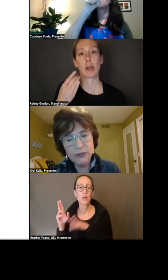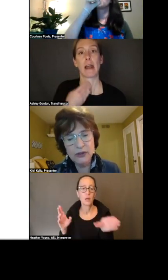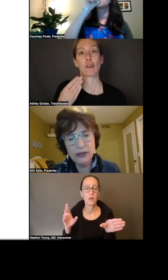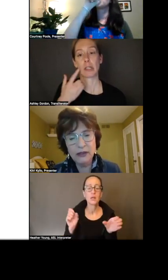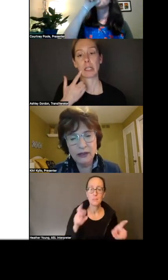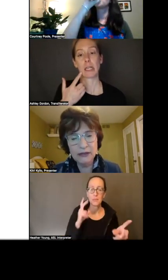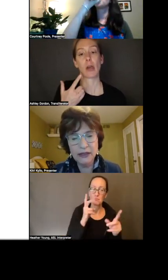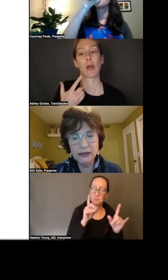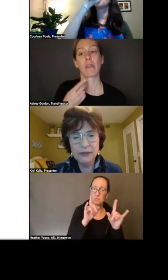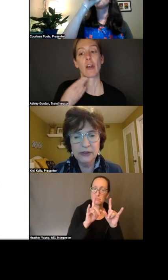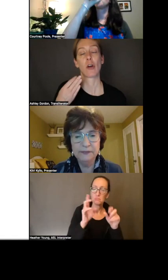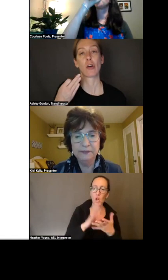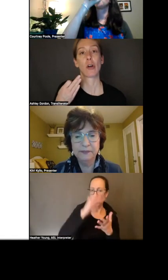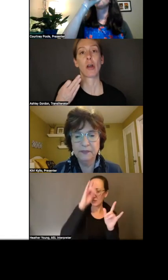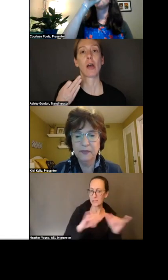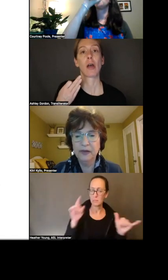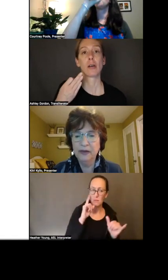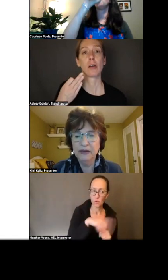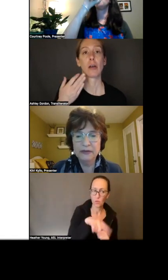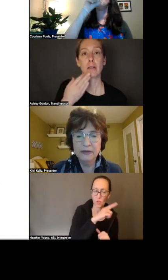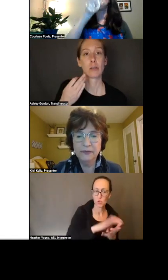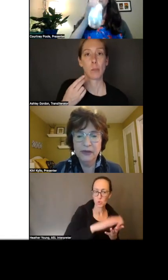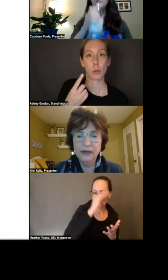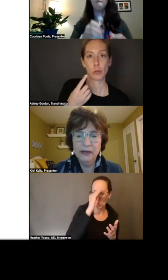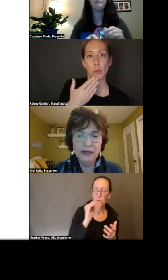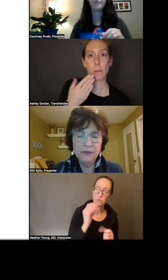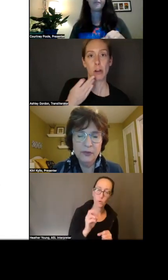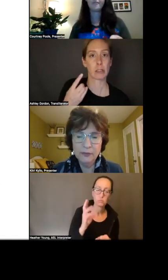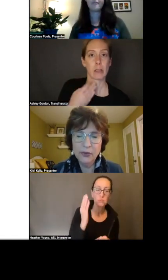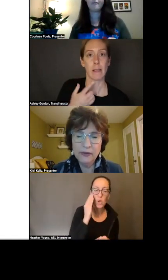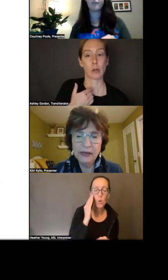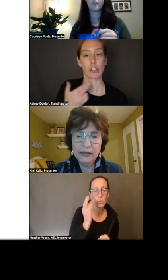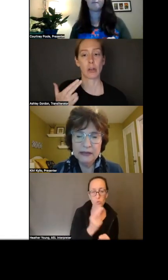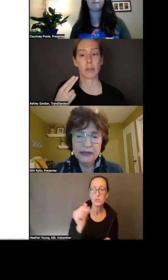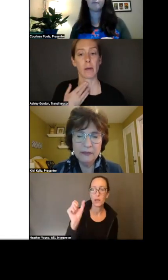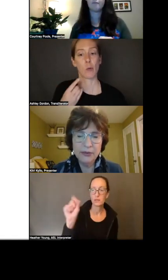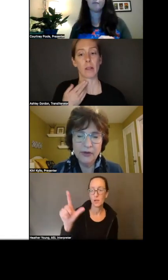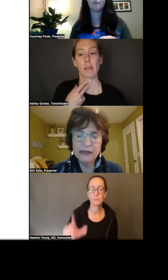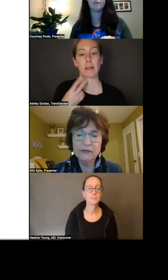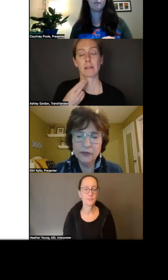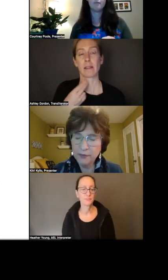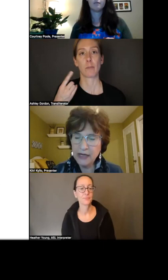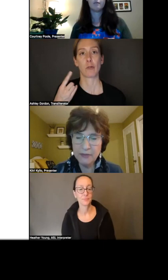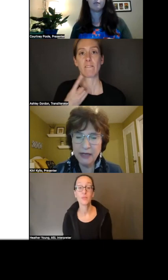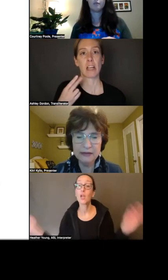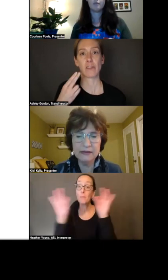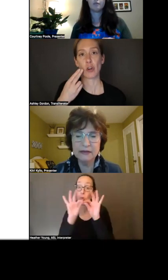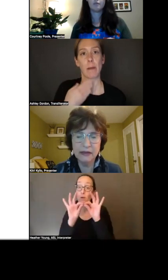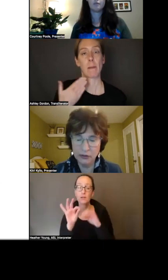to American Sign Language, so. The important thing is that it provides verbatim access,